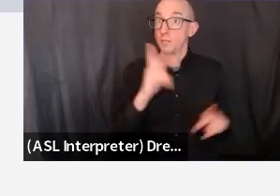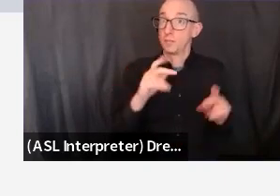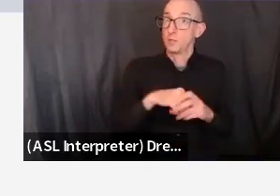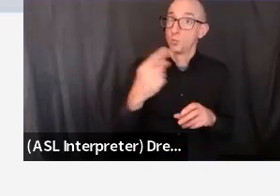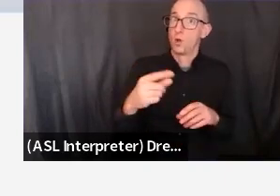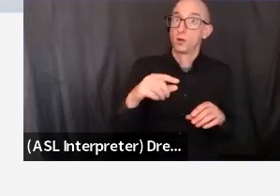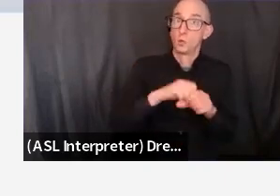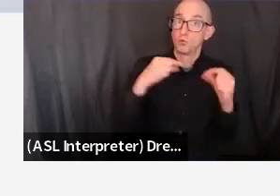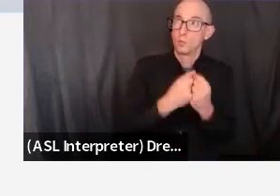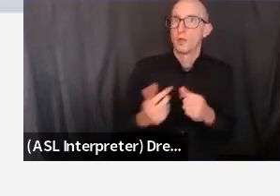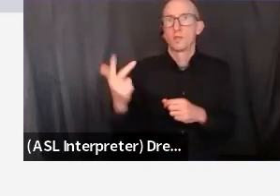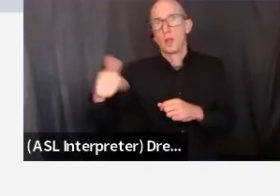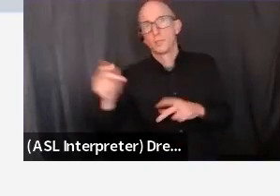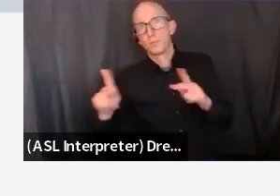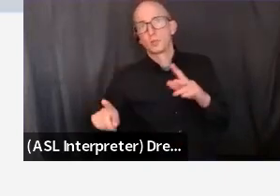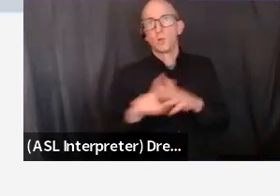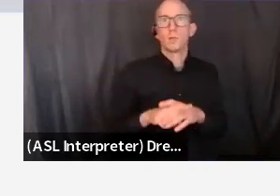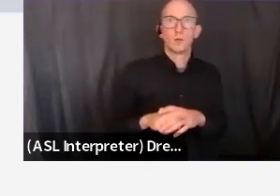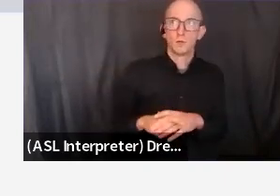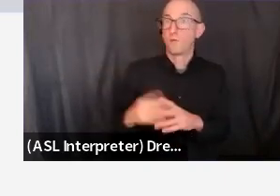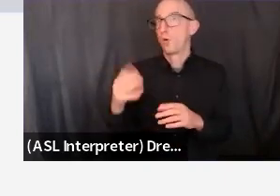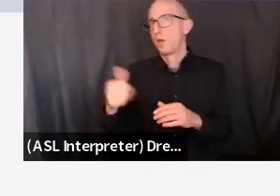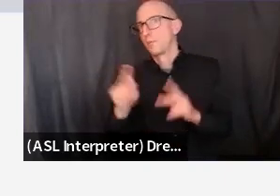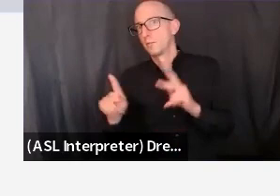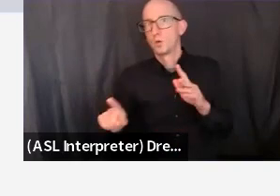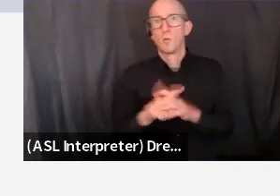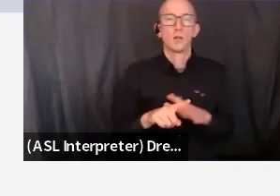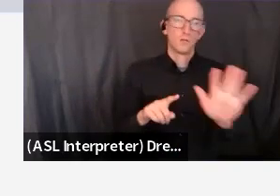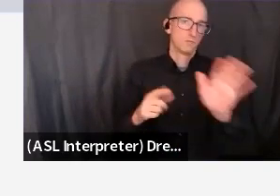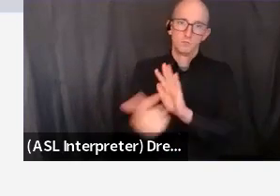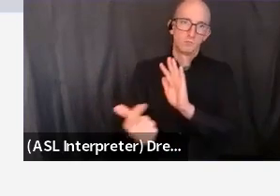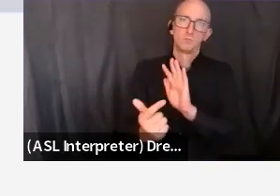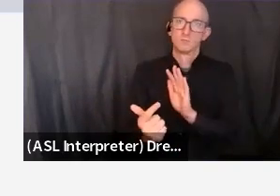to prepare the workforce to operate this new zero-emission equipment and to prevent